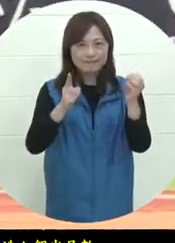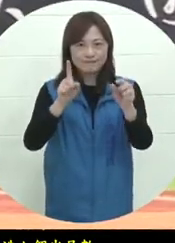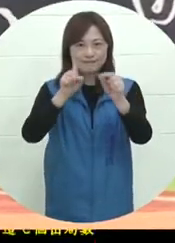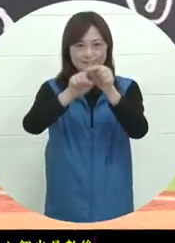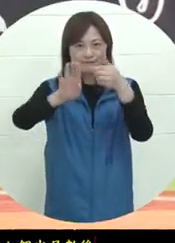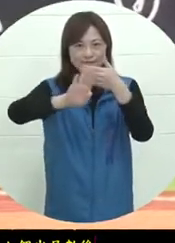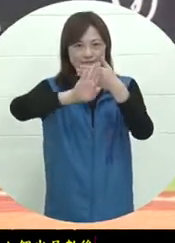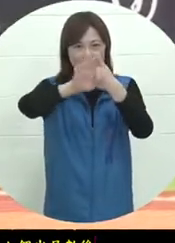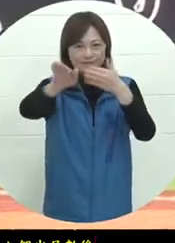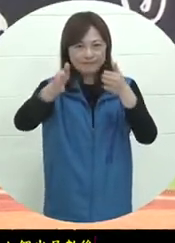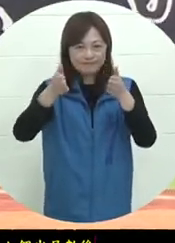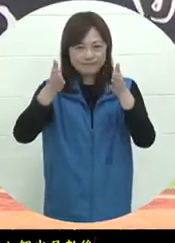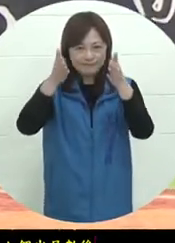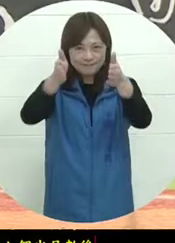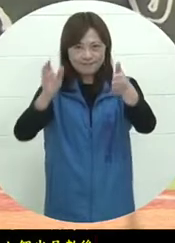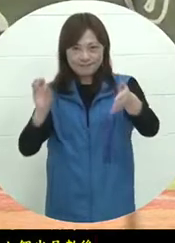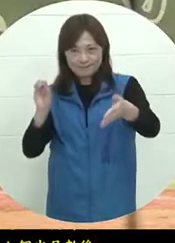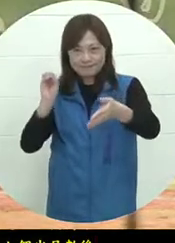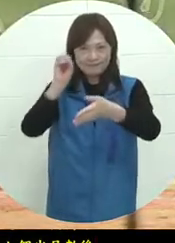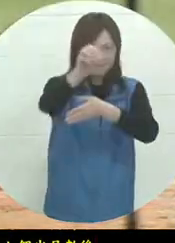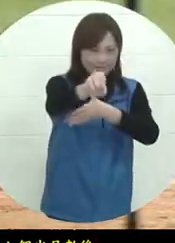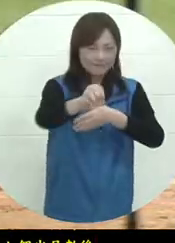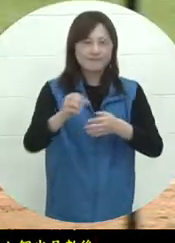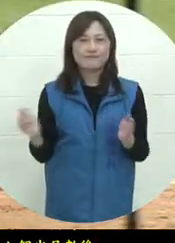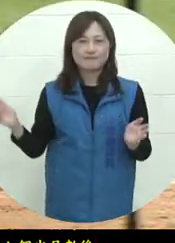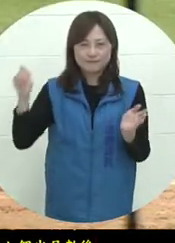. After two innings, the American team finally appeared in Anda.